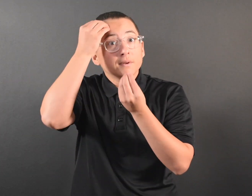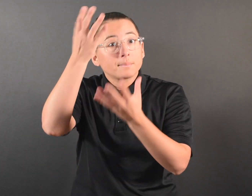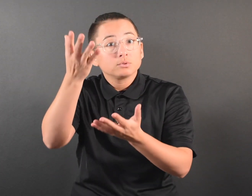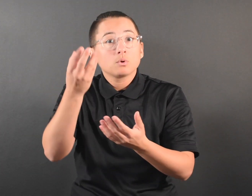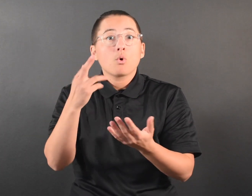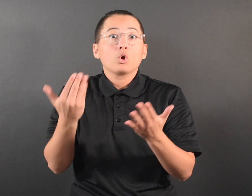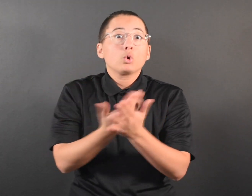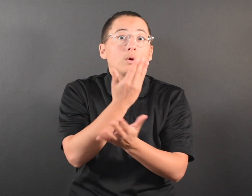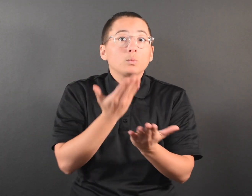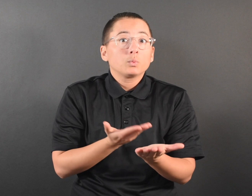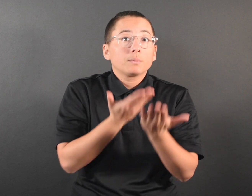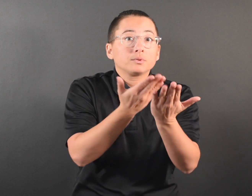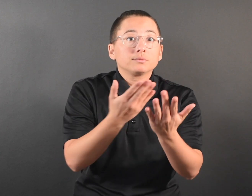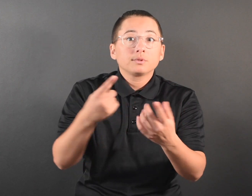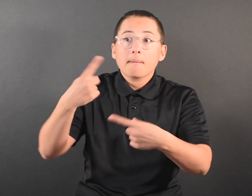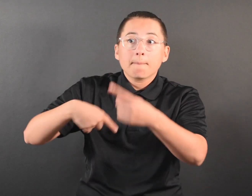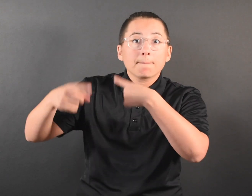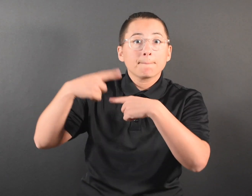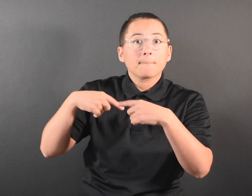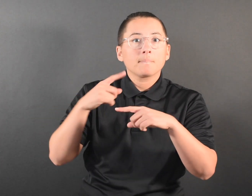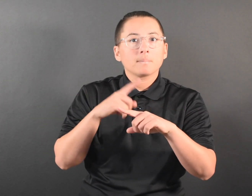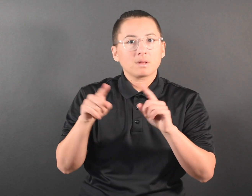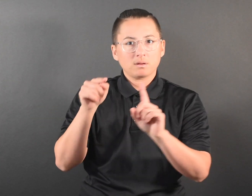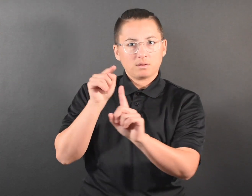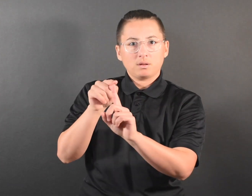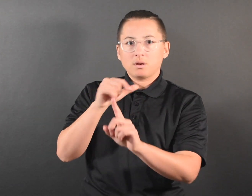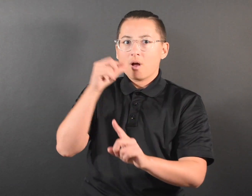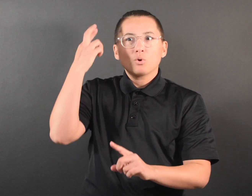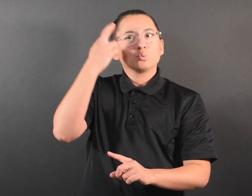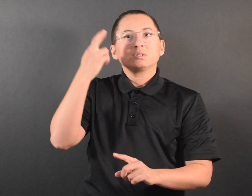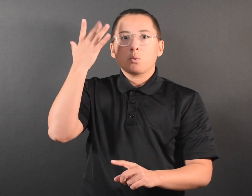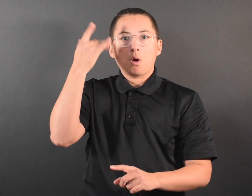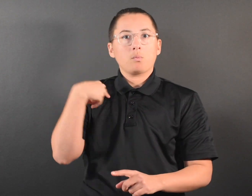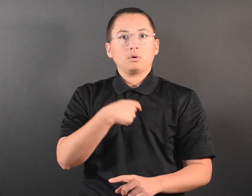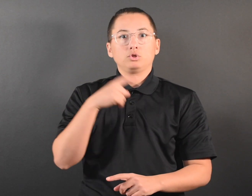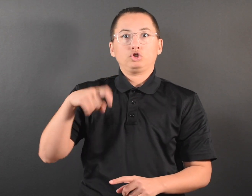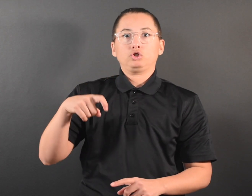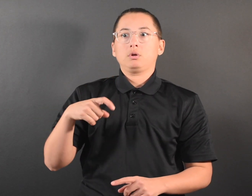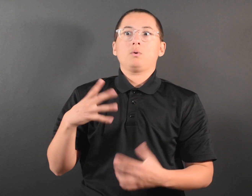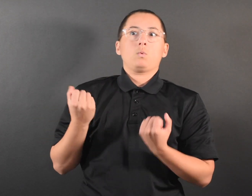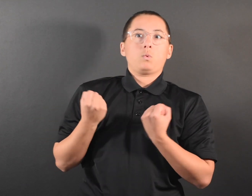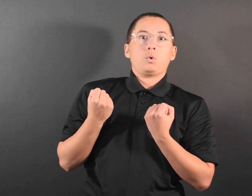recommendations that come out, but these are not reasons to delay getting life-saving vaccines.